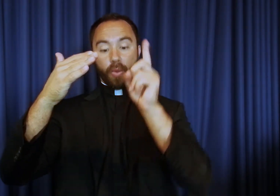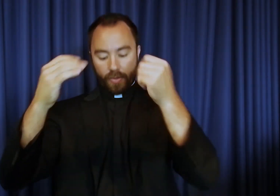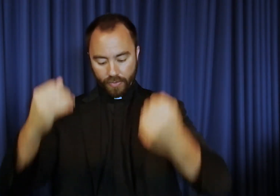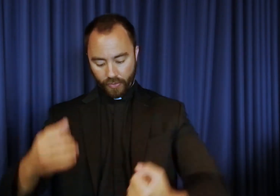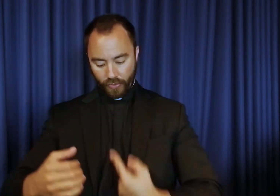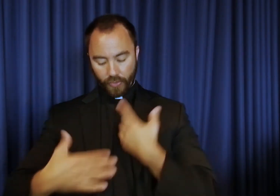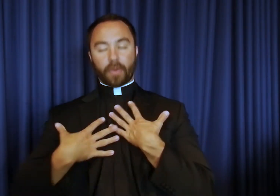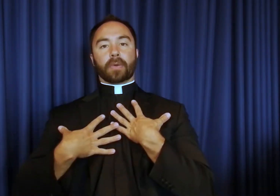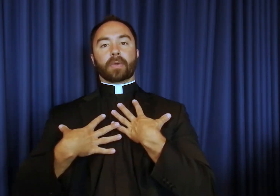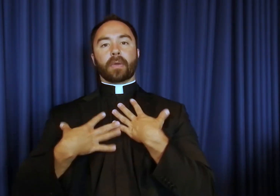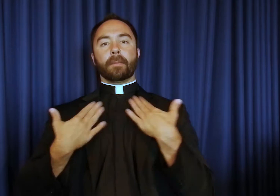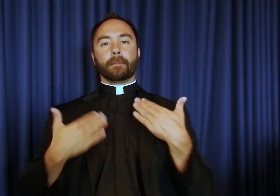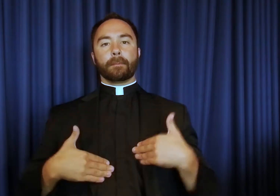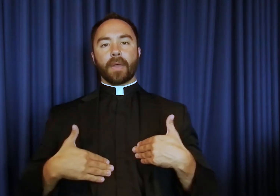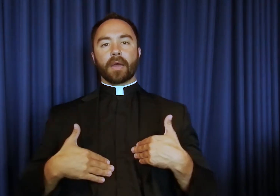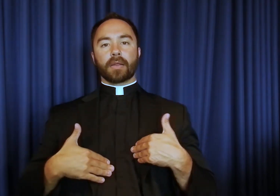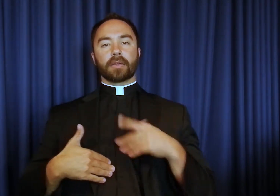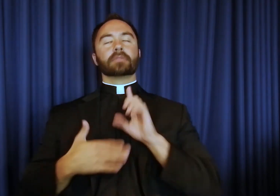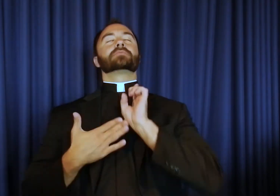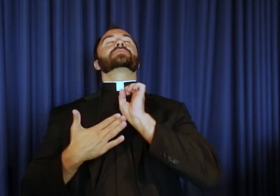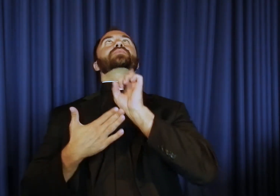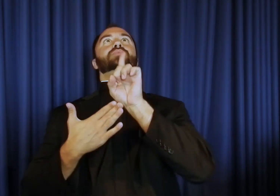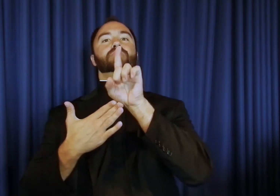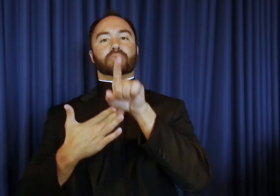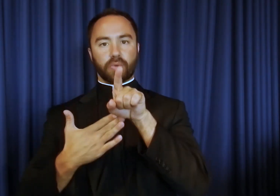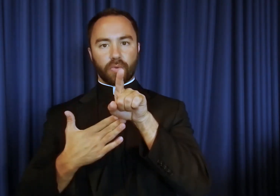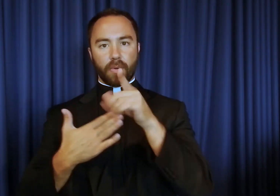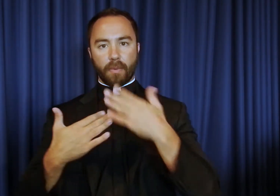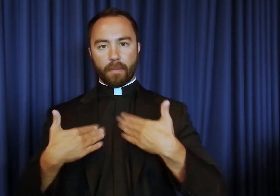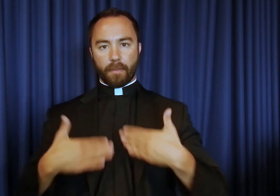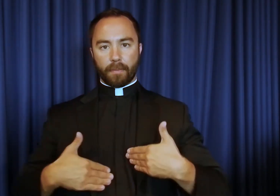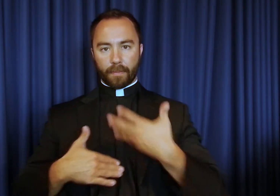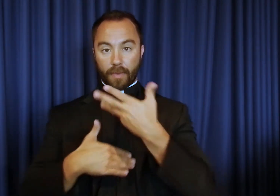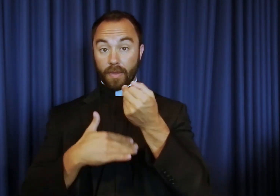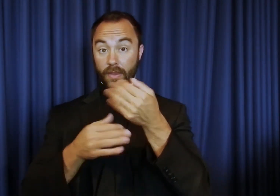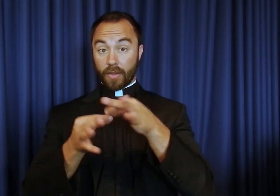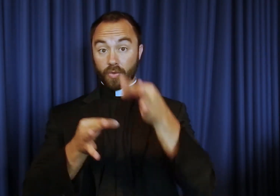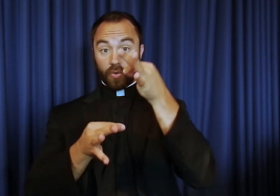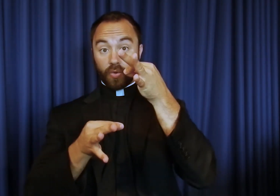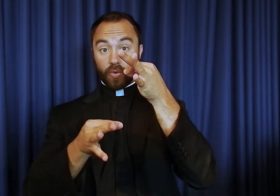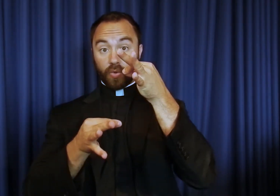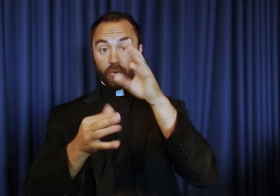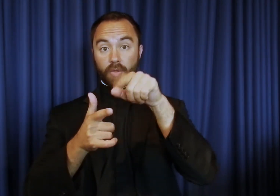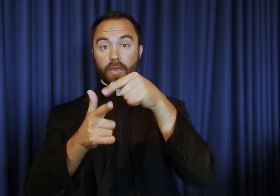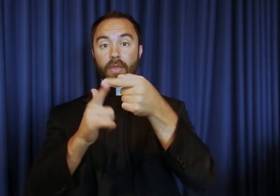soul rose back up and entered into his body and the body and the soul together